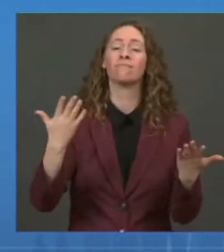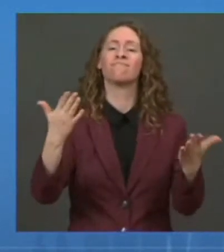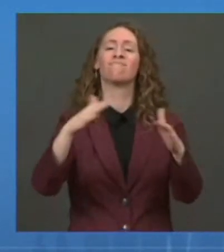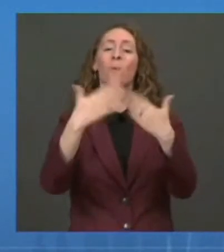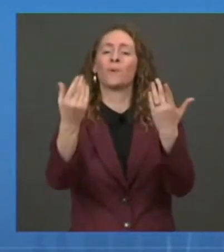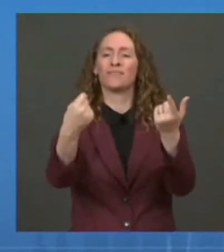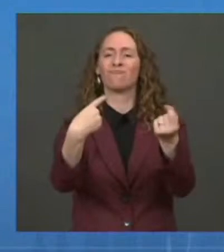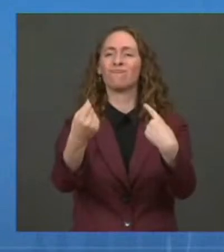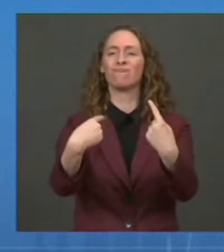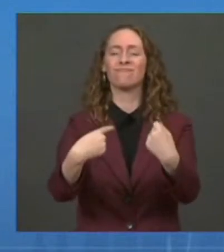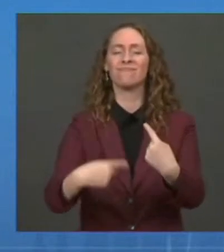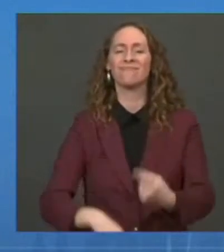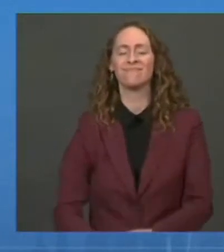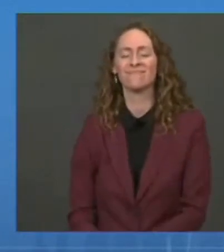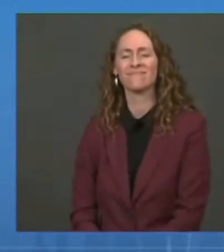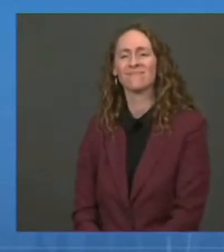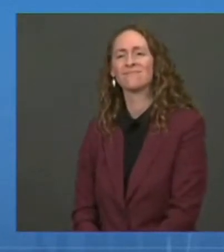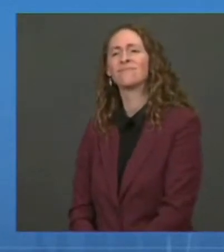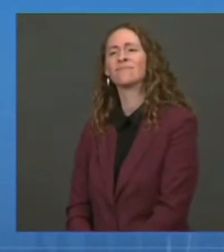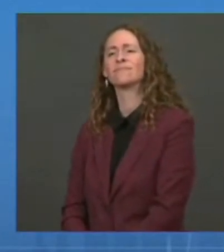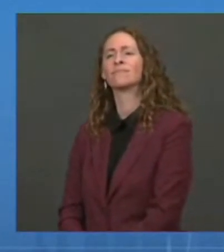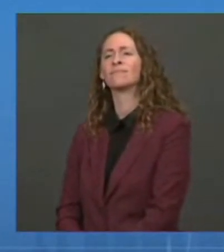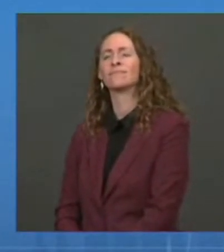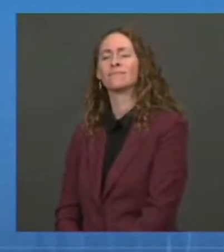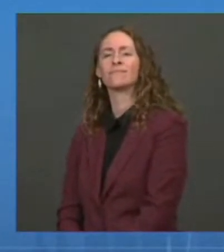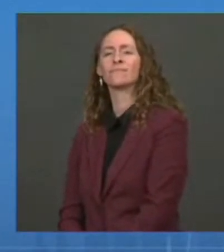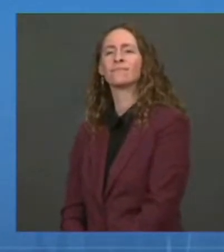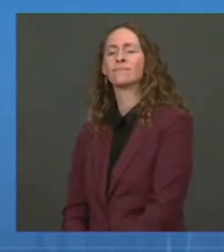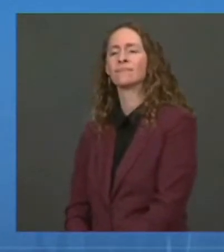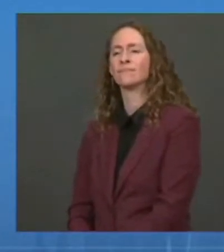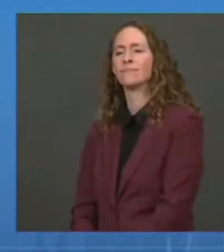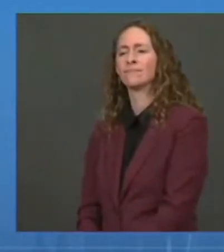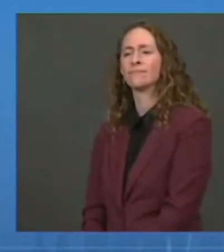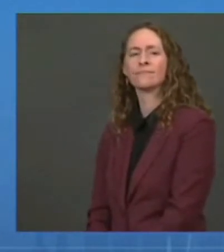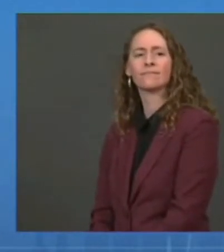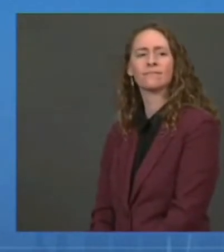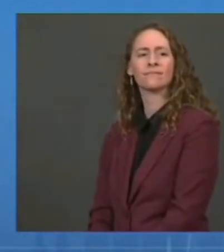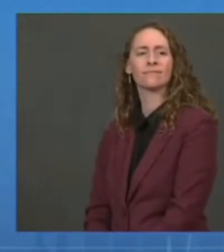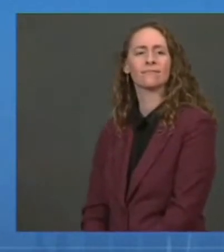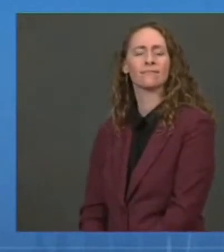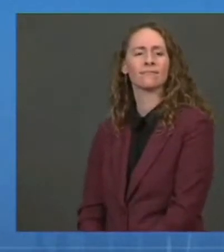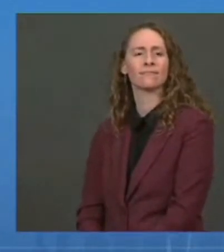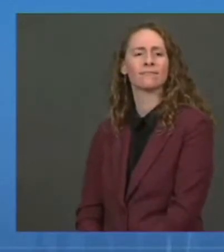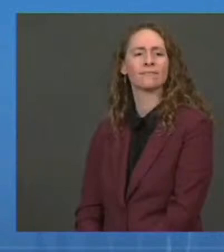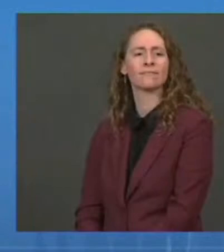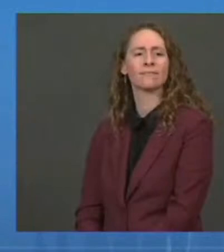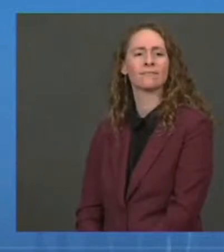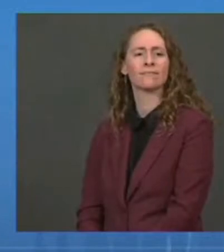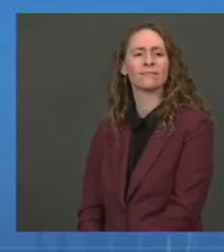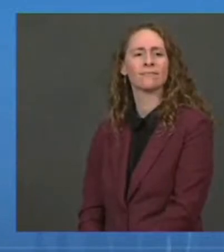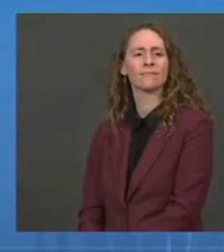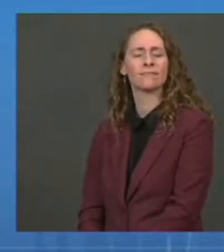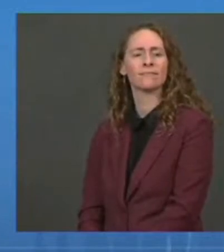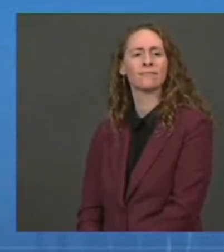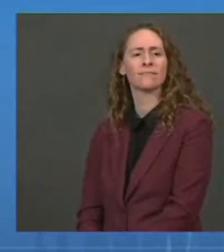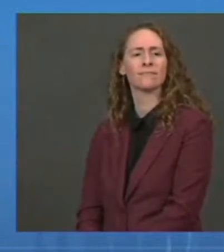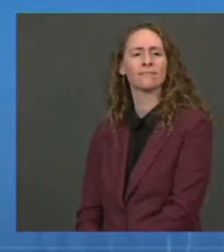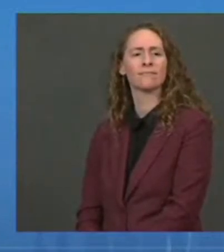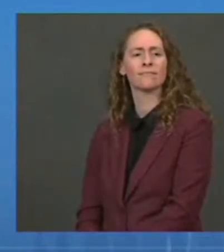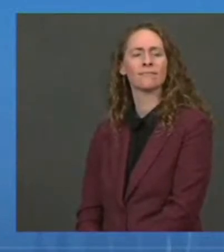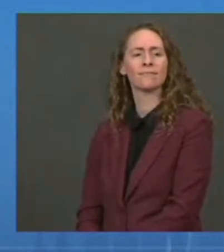WITH THAT LET'S OPEN IT UP FOR